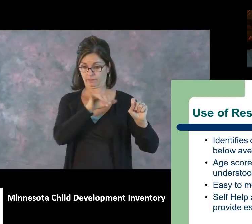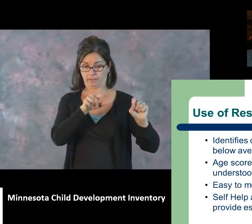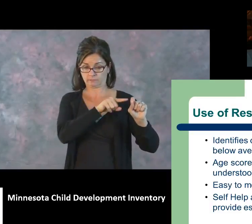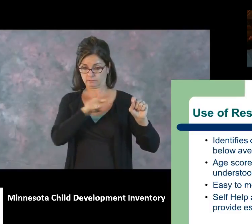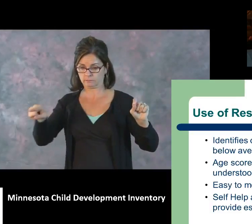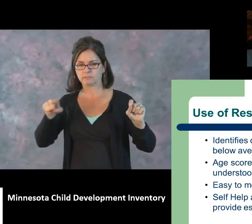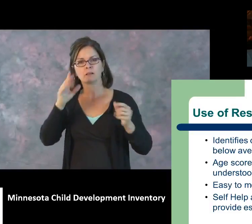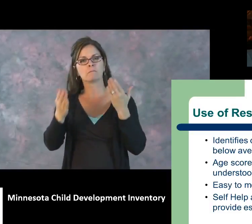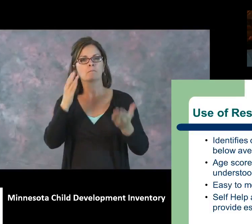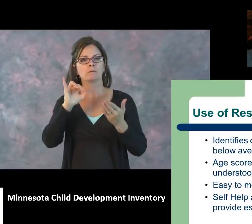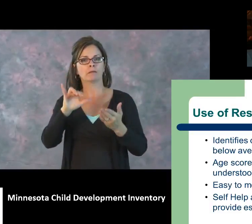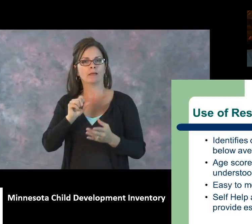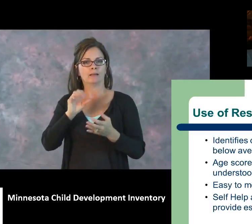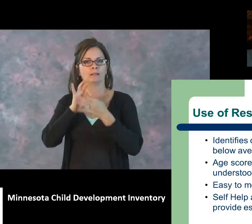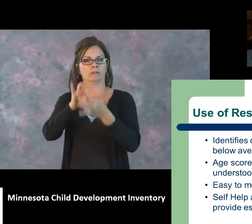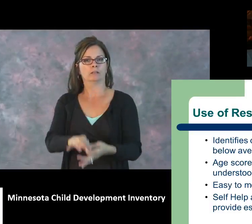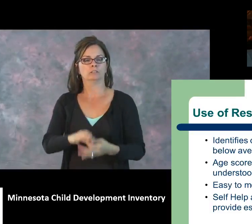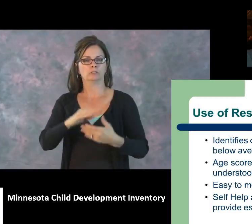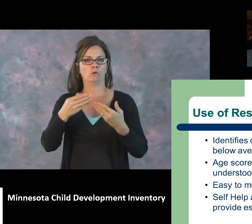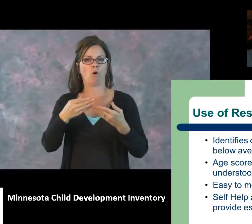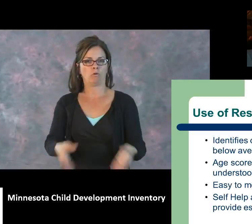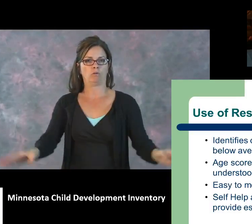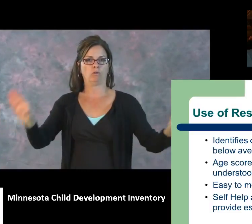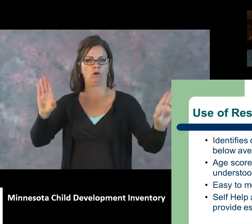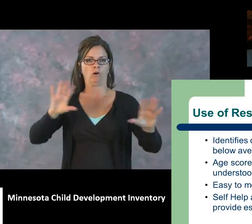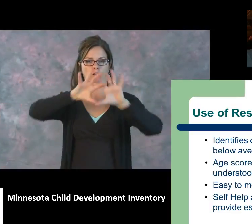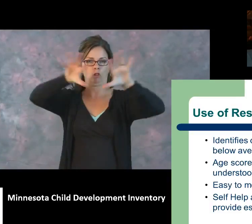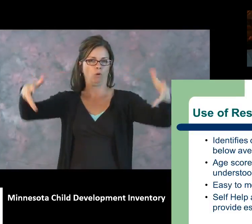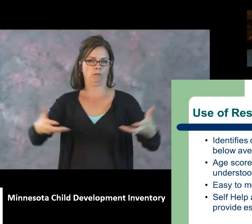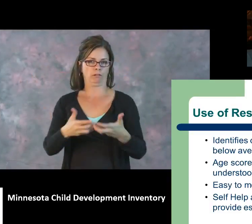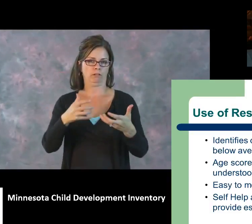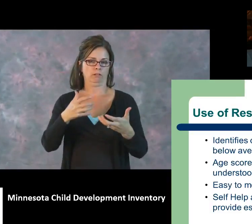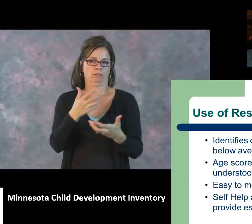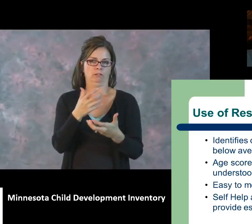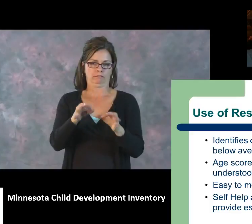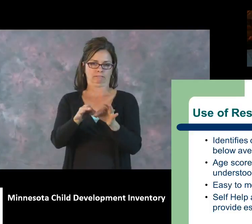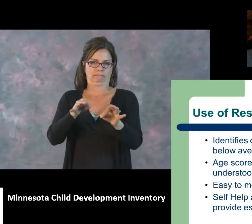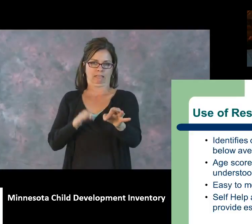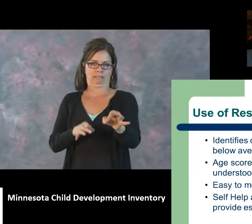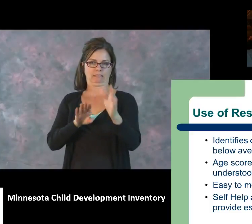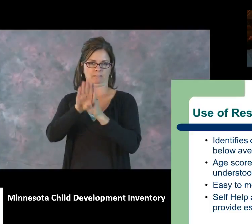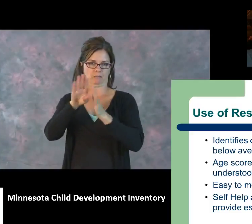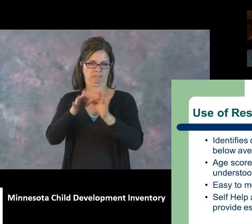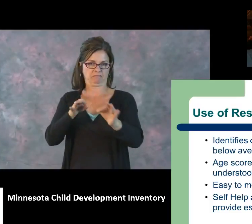global developmental delay. Something that we would definitely want to explore further.